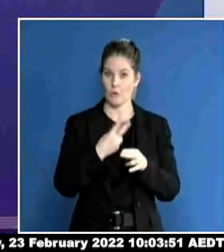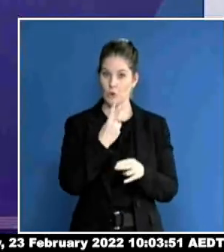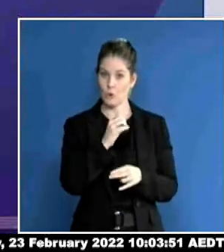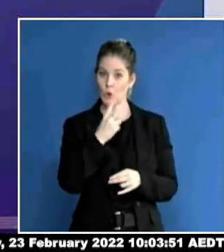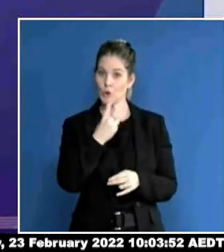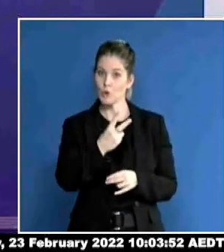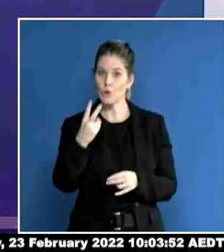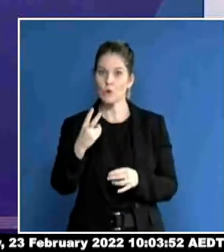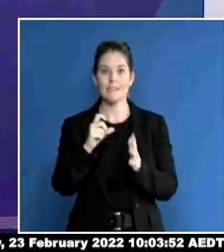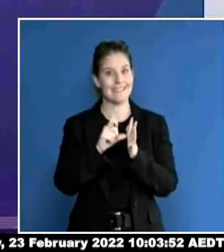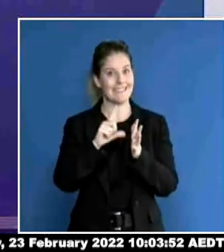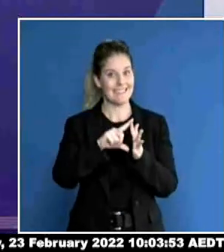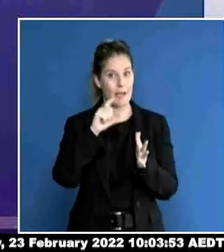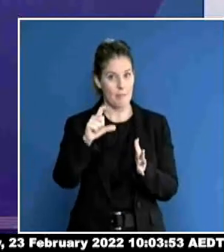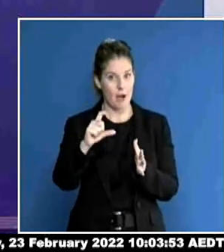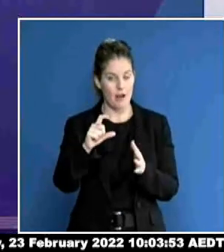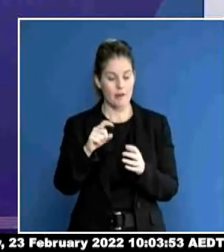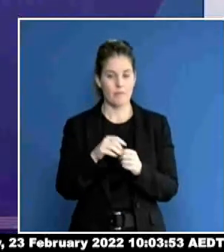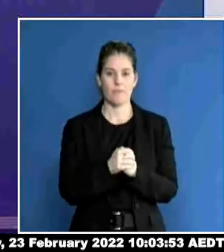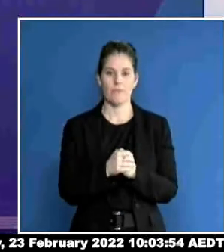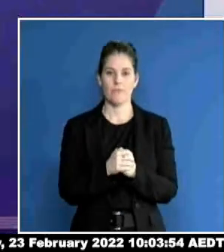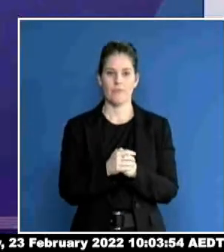a vision for inclusive - for an inclusive Australia.